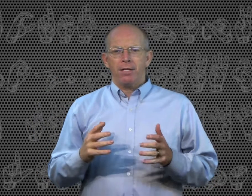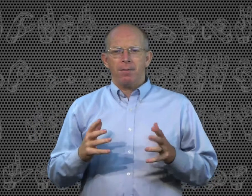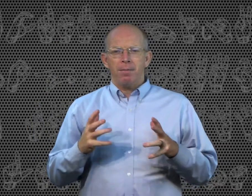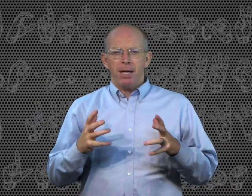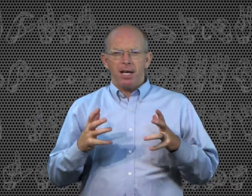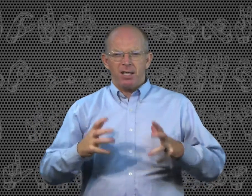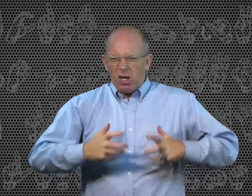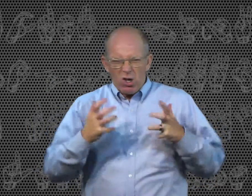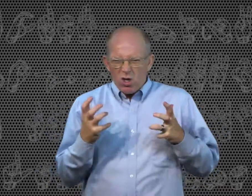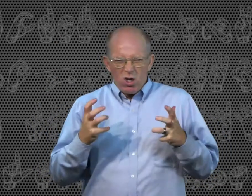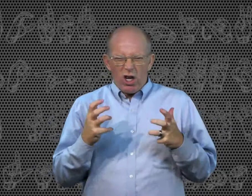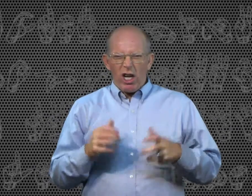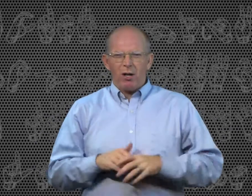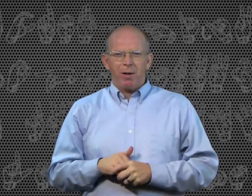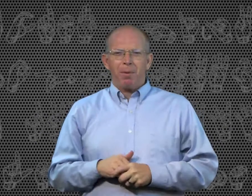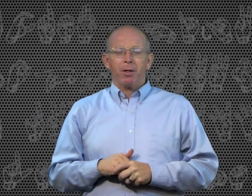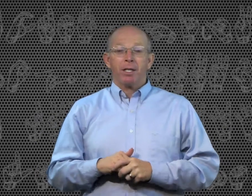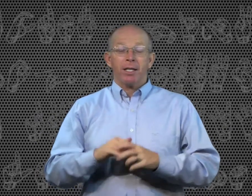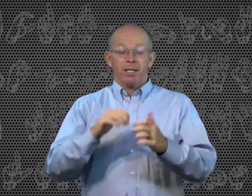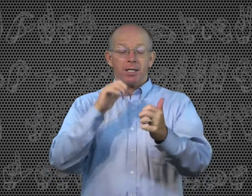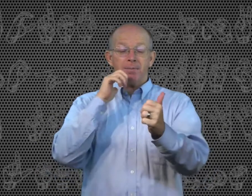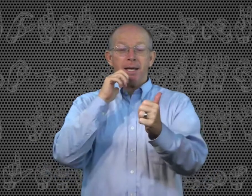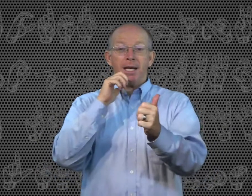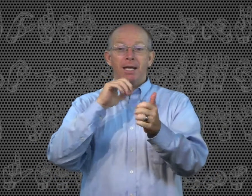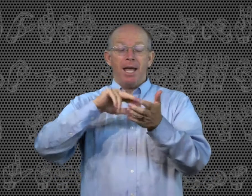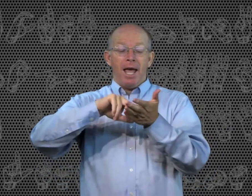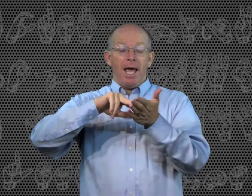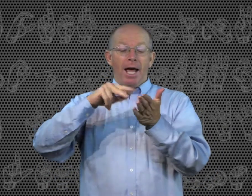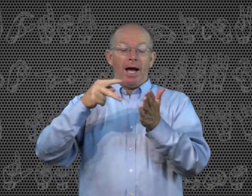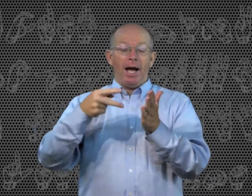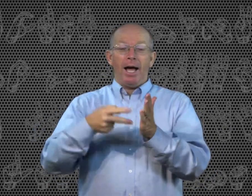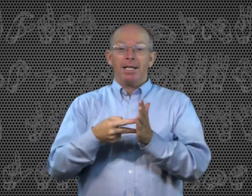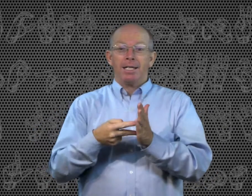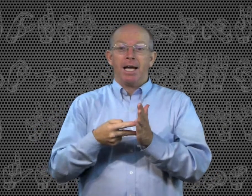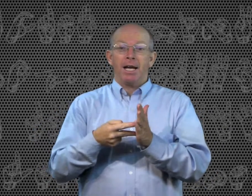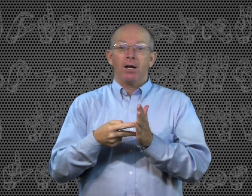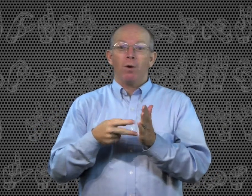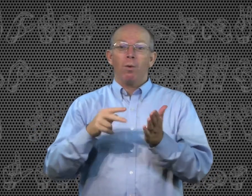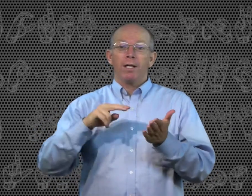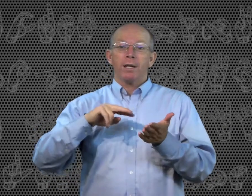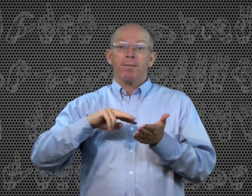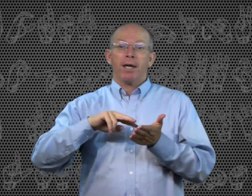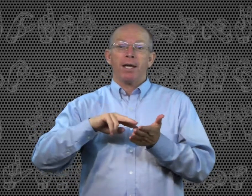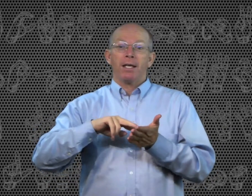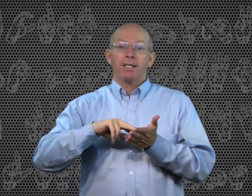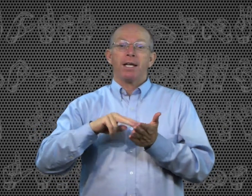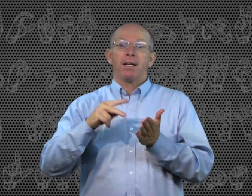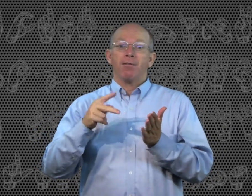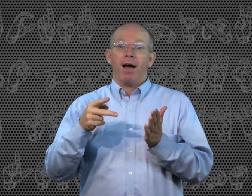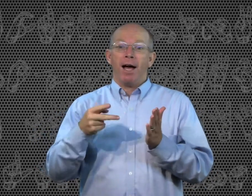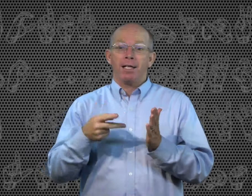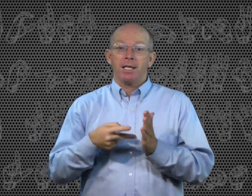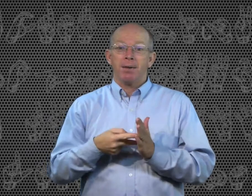Now this isn't mean as in an angry person. This is MEAN as in what something signifies.